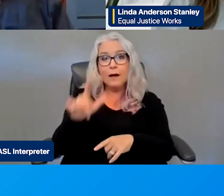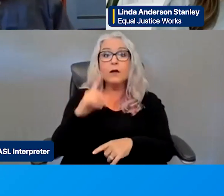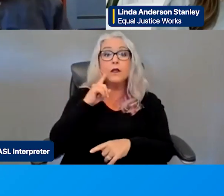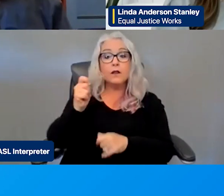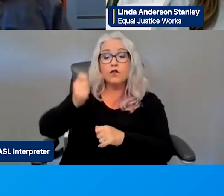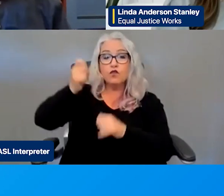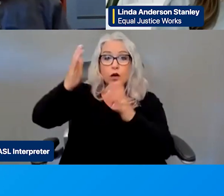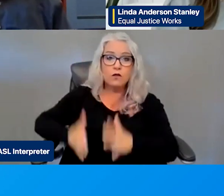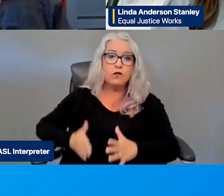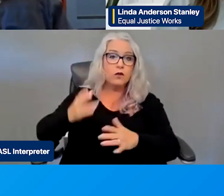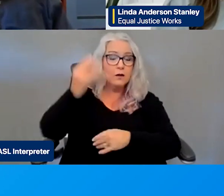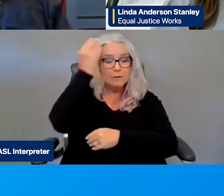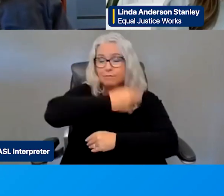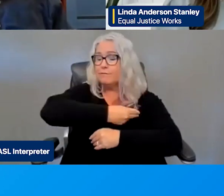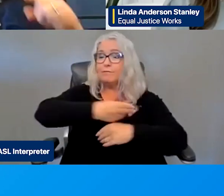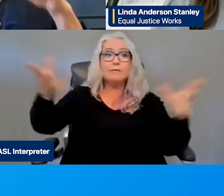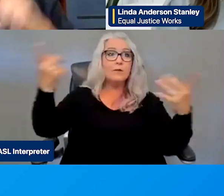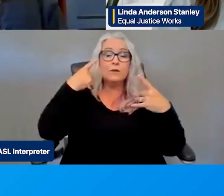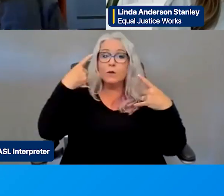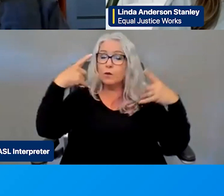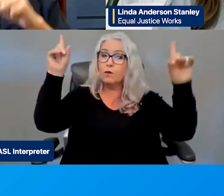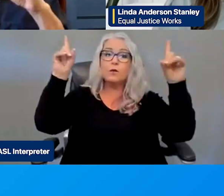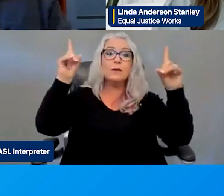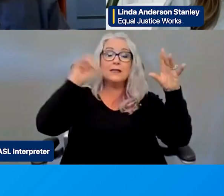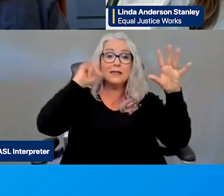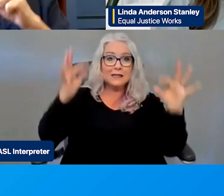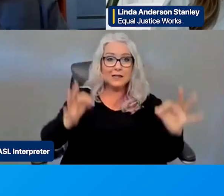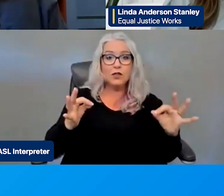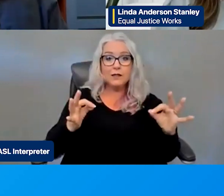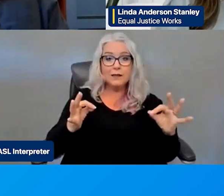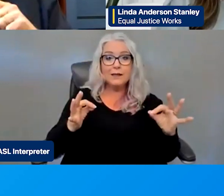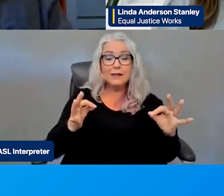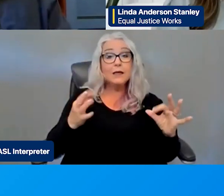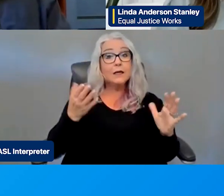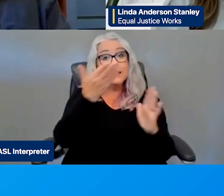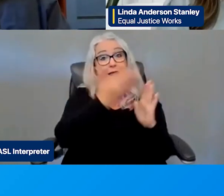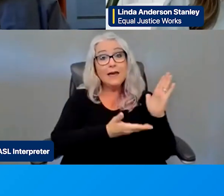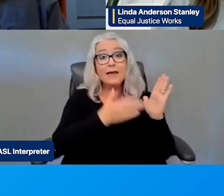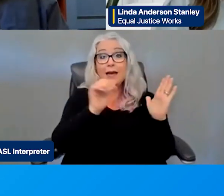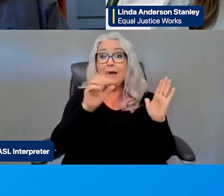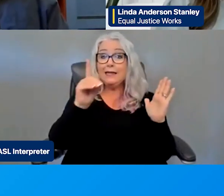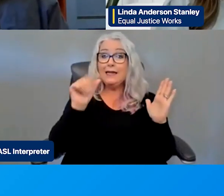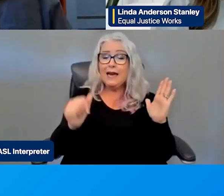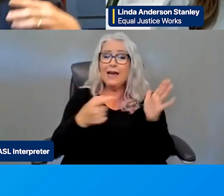brilliant decision. That acknowledged that the ADA and the rehab act require certain things.